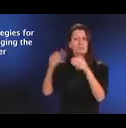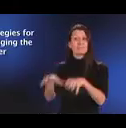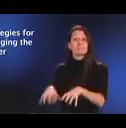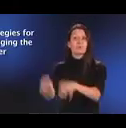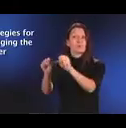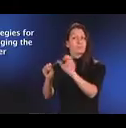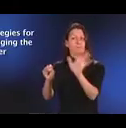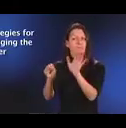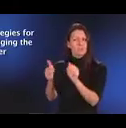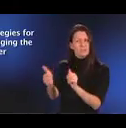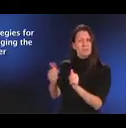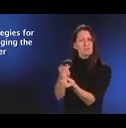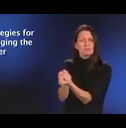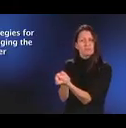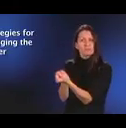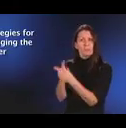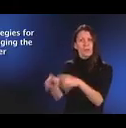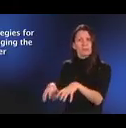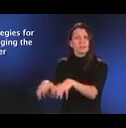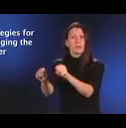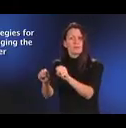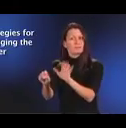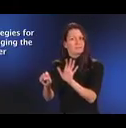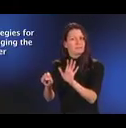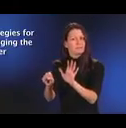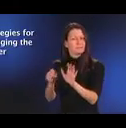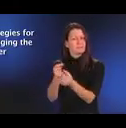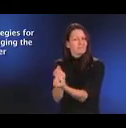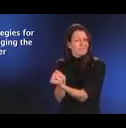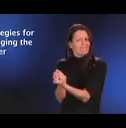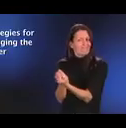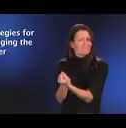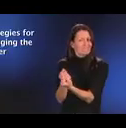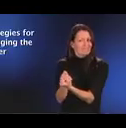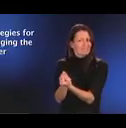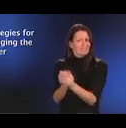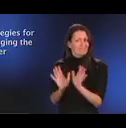over. You are there to support the peer to advocate for their needs.